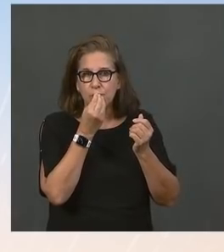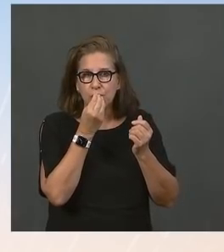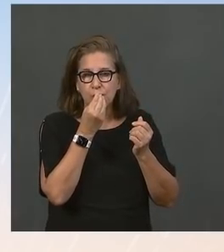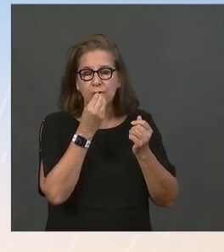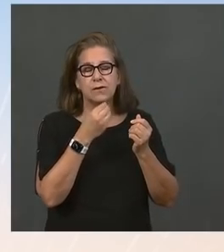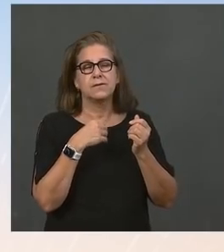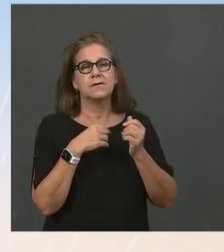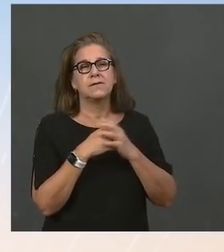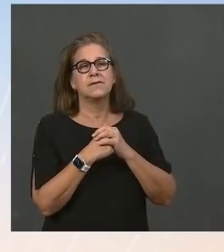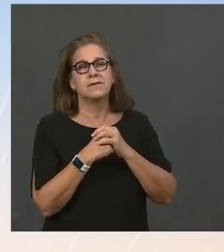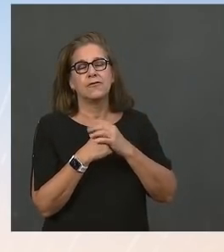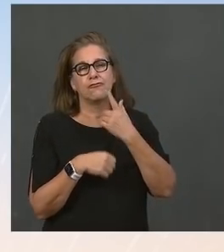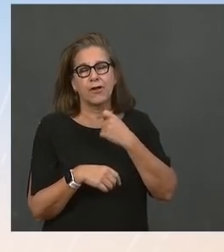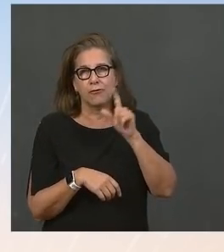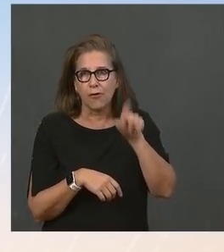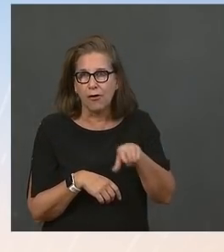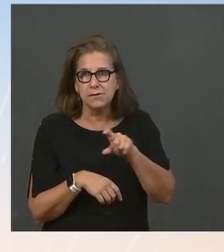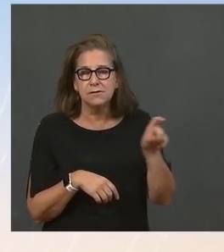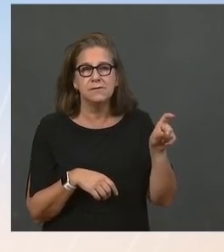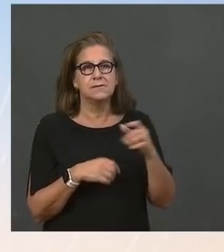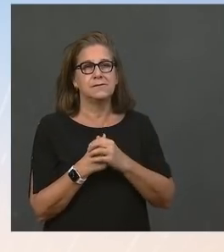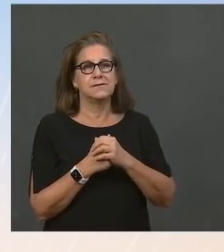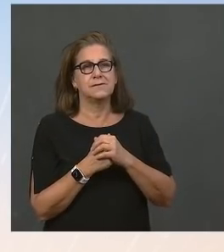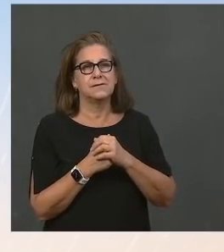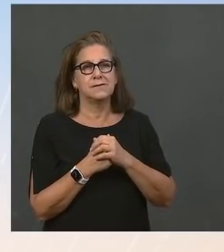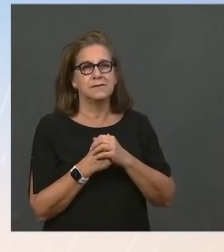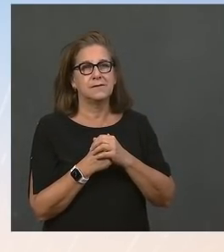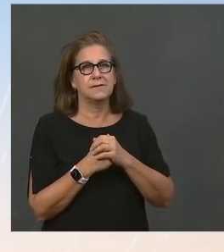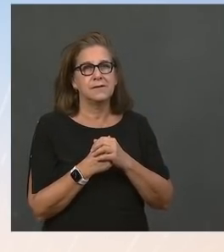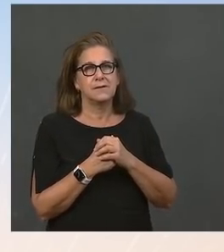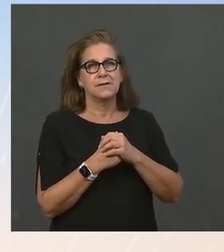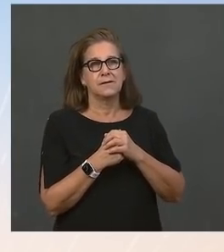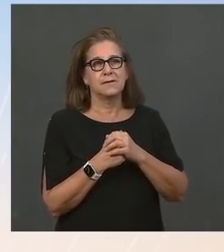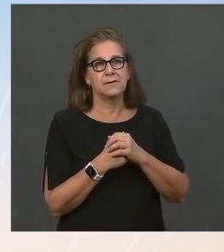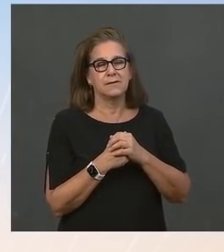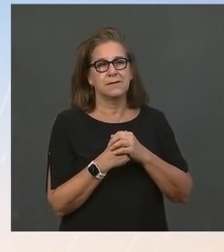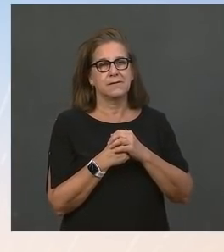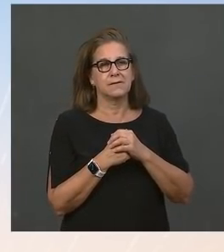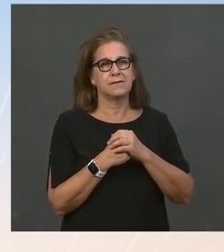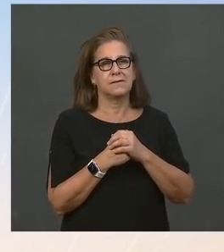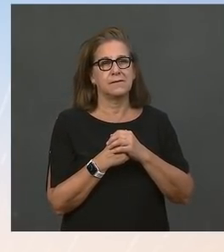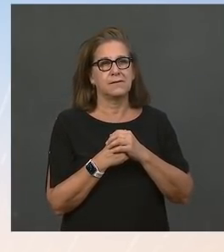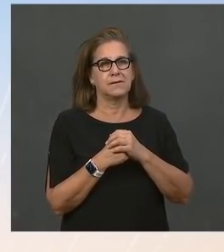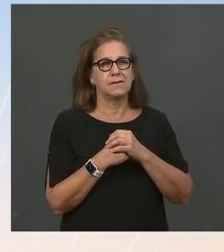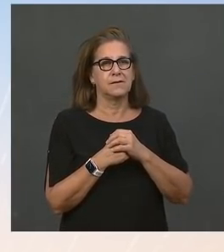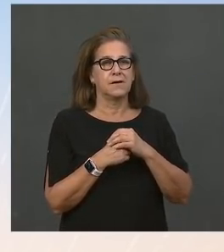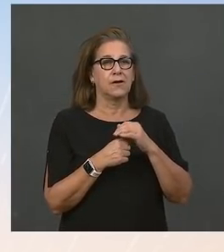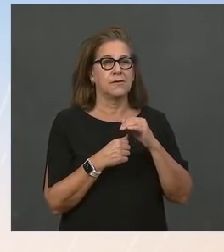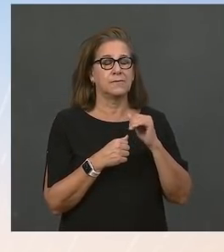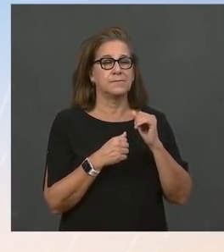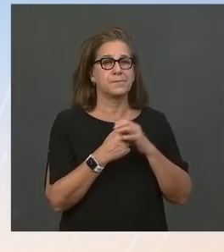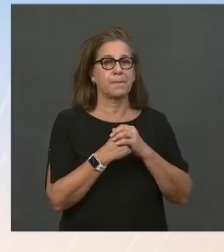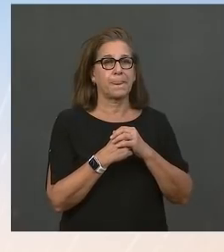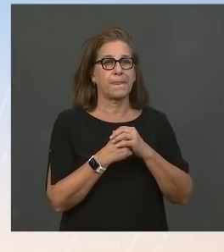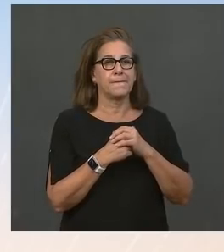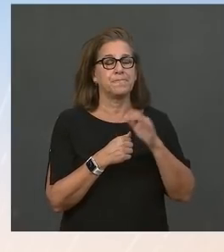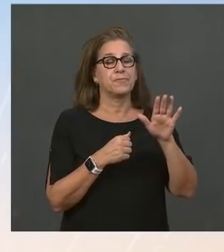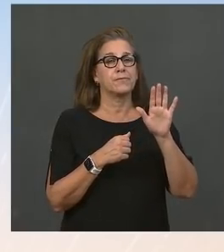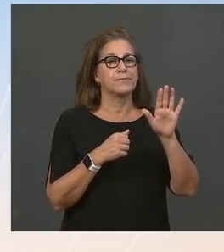in his press conference on the ground. And on your first question, I know my colleague at the State Department, Ned Price, said that the United States supported the talks.